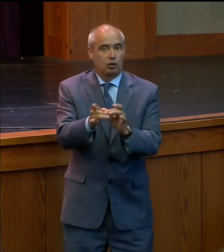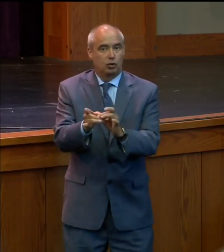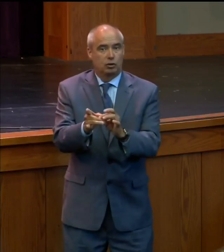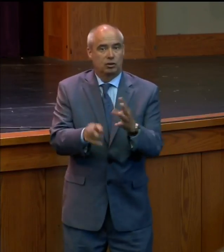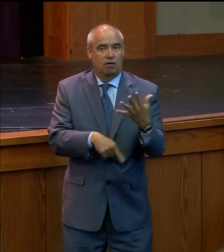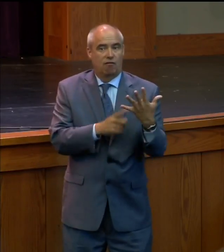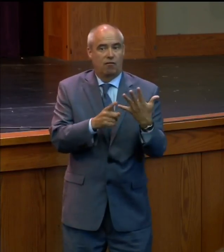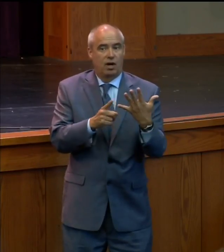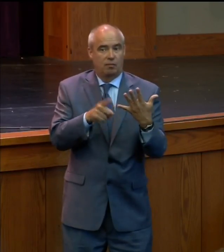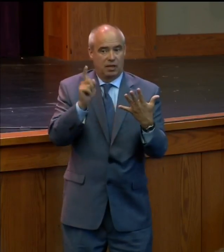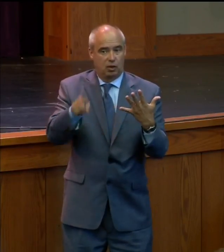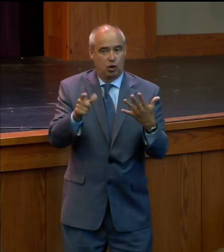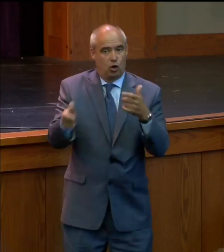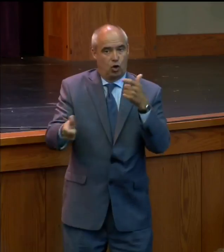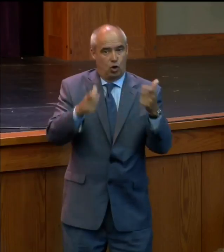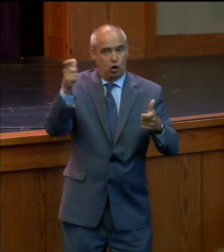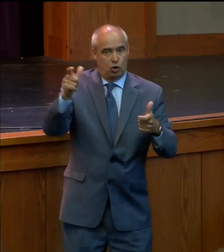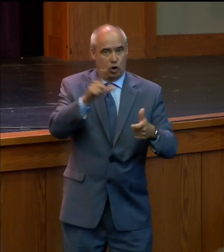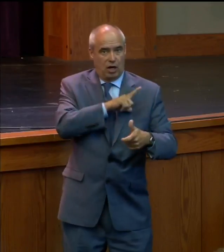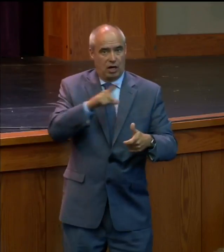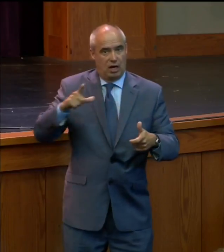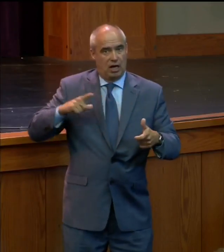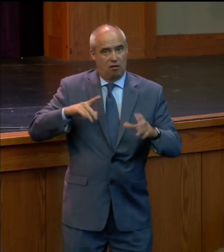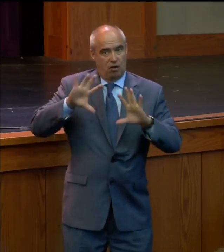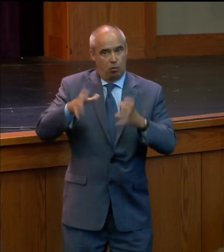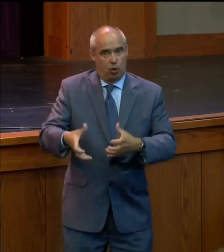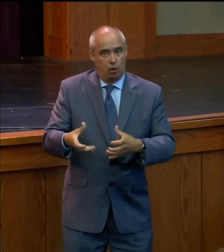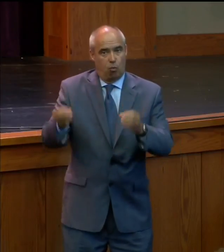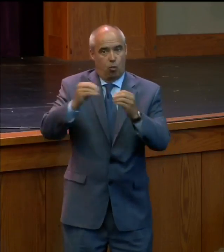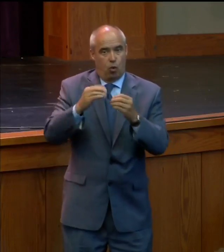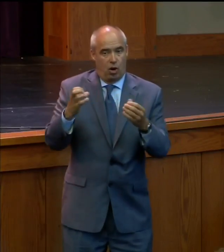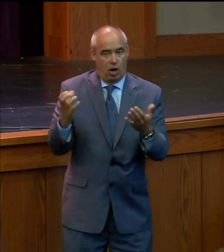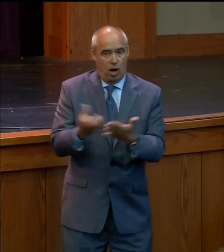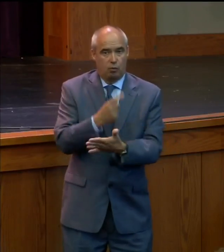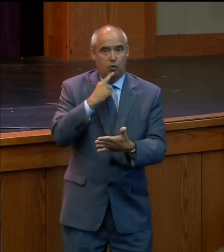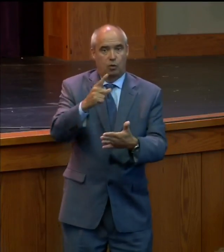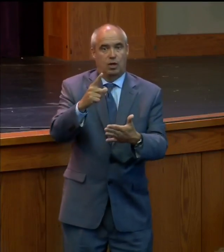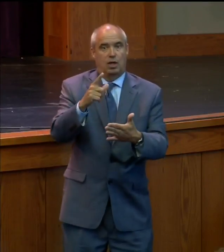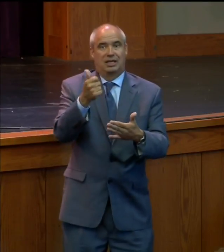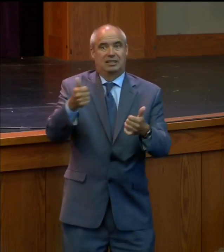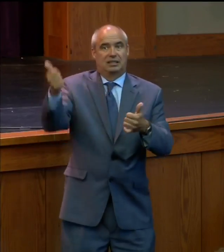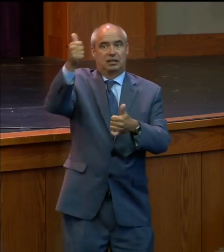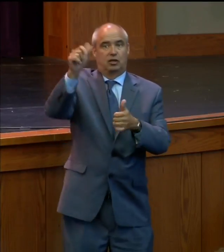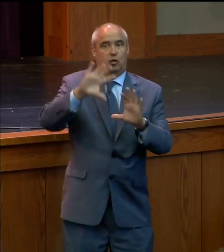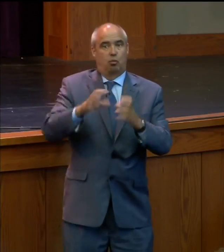NUMBER FIVE, WE NEED TO HOLD THE EXECUTIVE BRANCH ACCOUNTABLE.